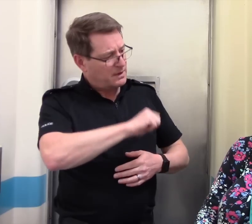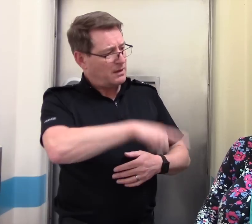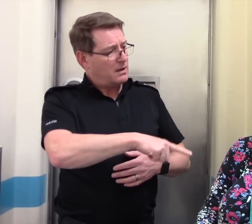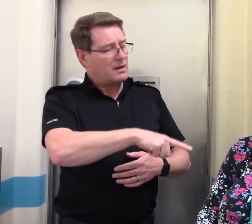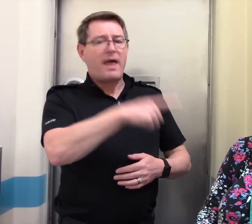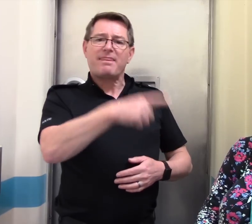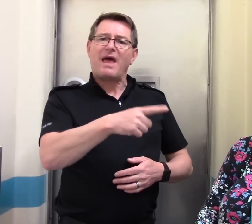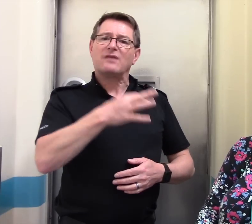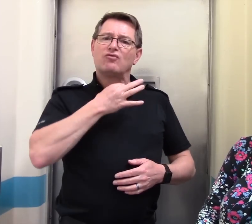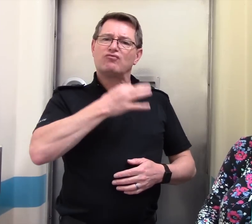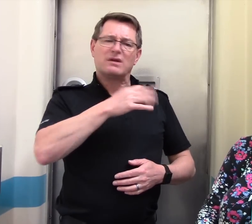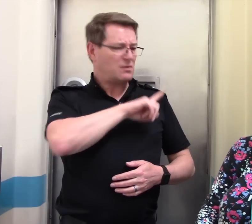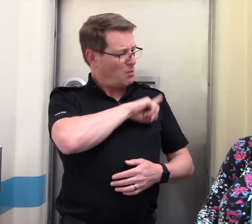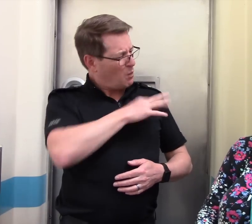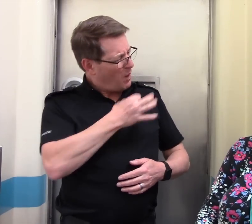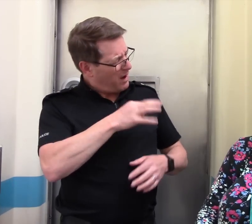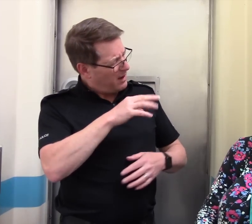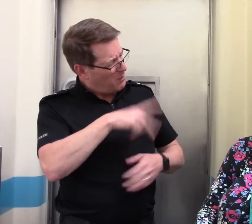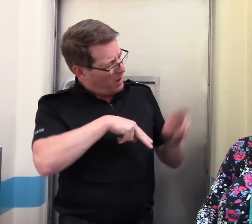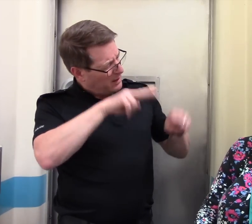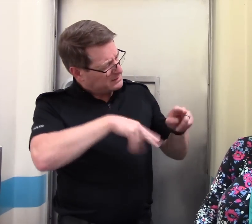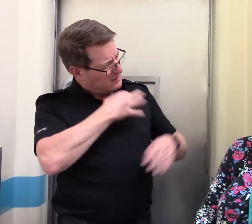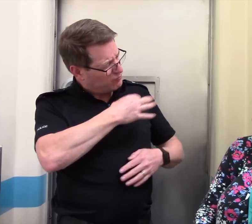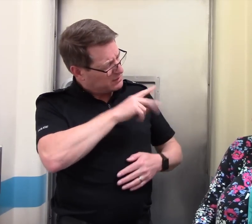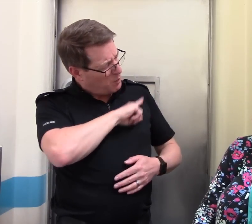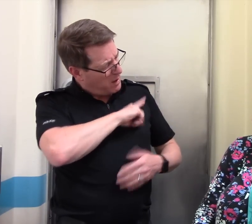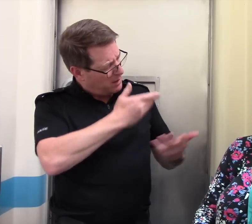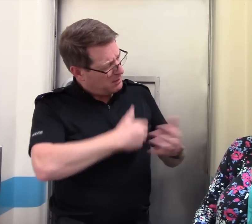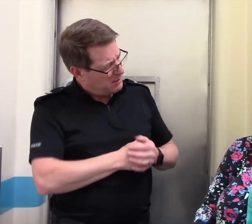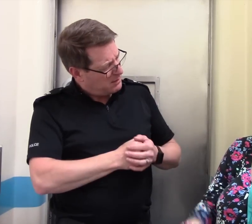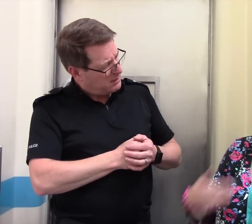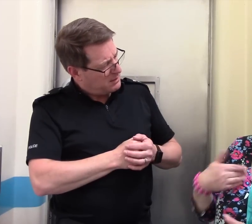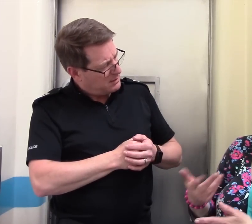Do you know why a risk assessment?